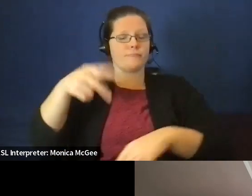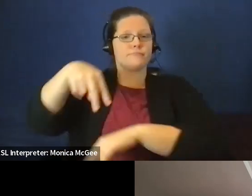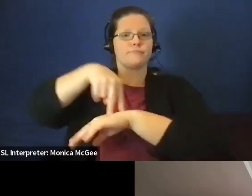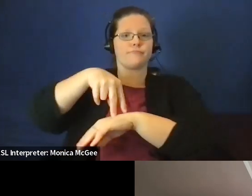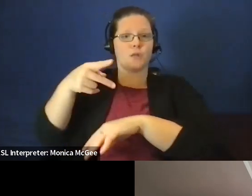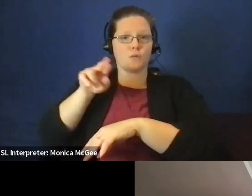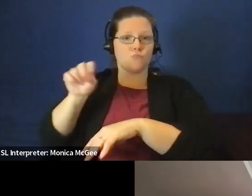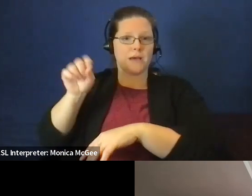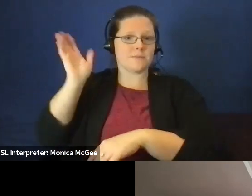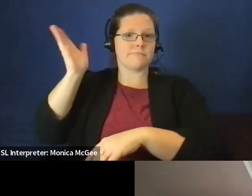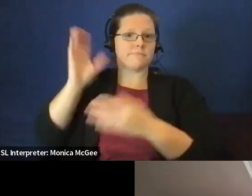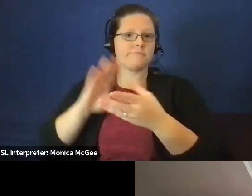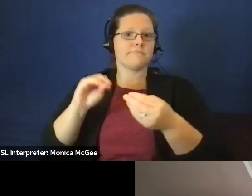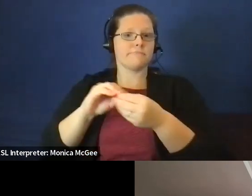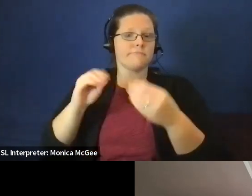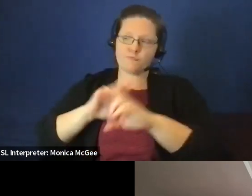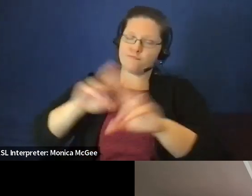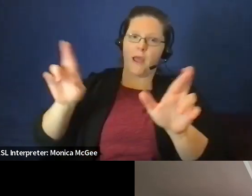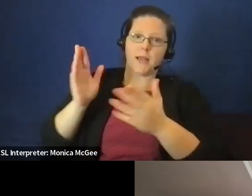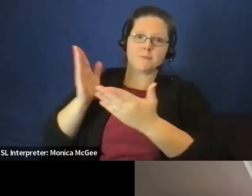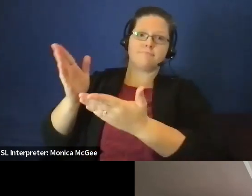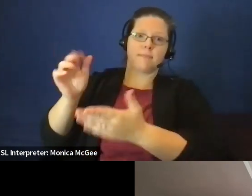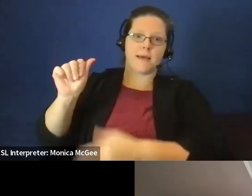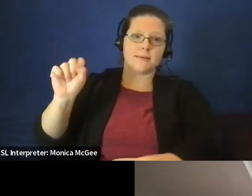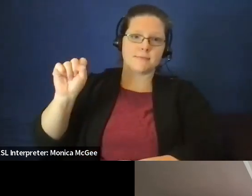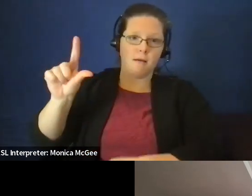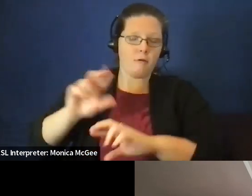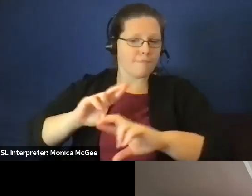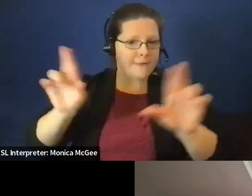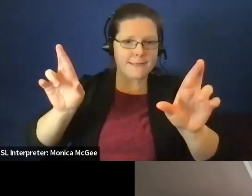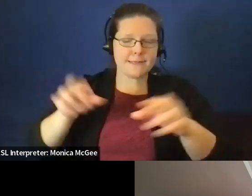mandatory with the ADA but having emergency services have -- emergency